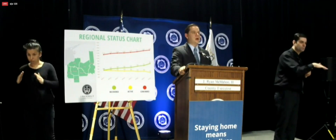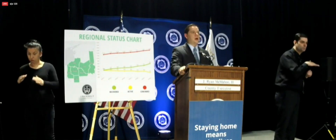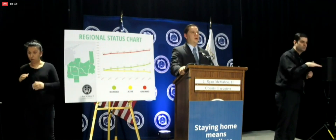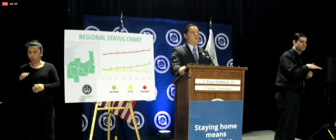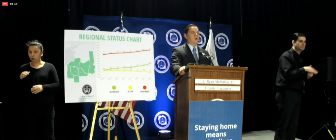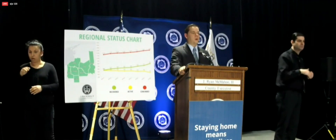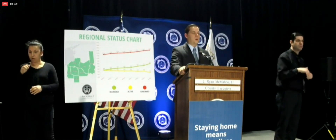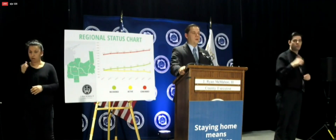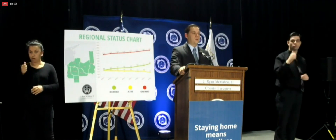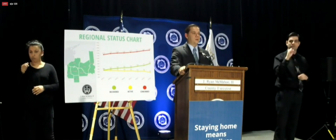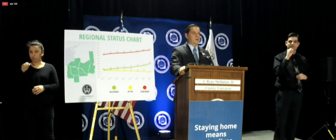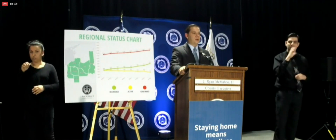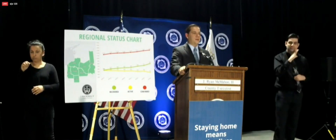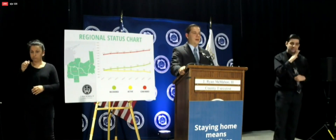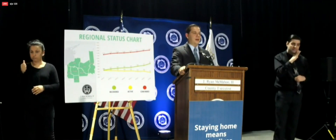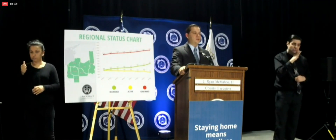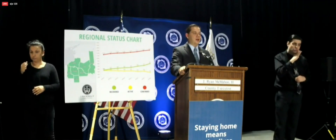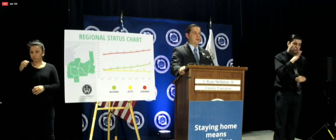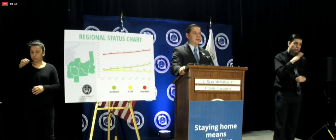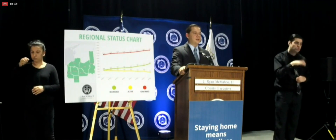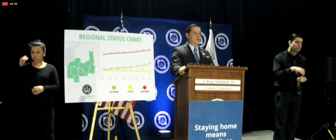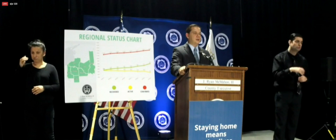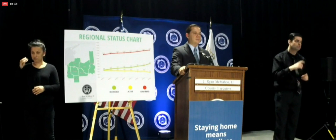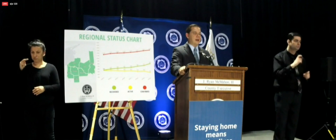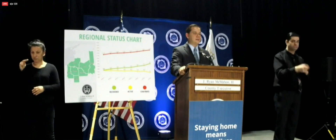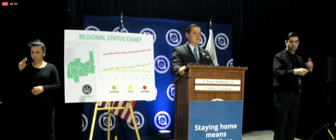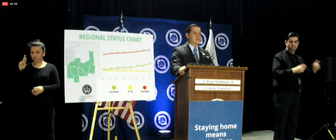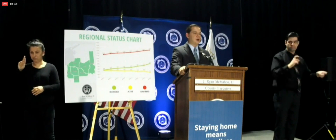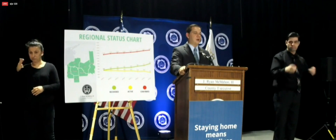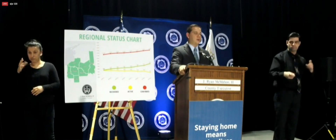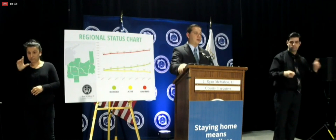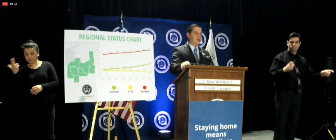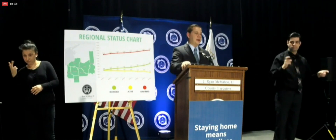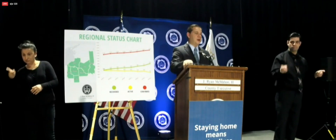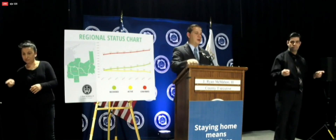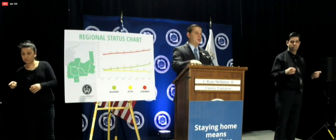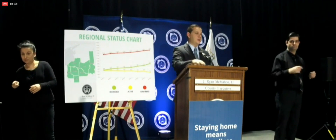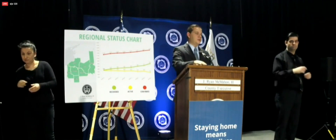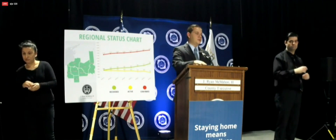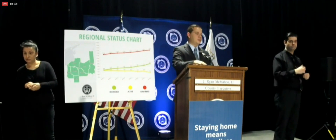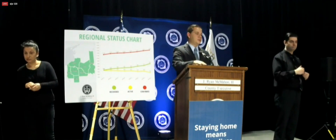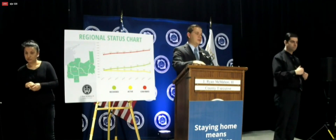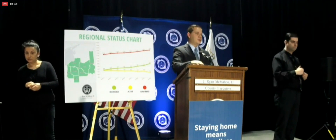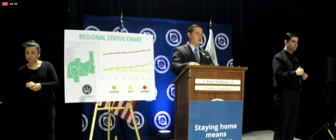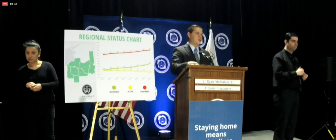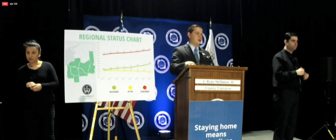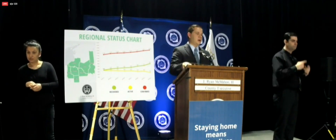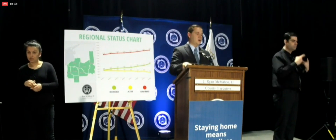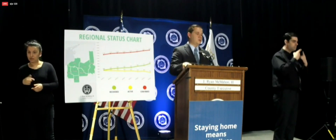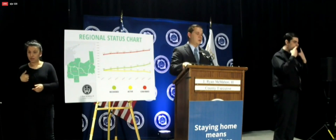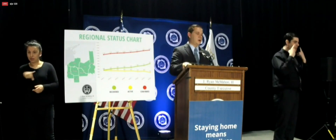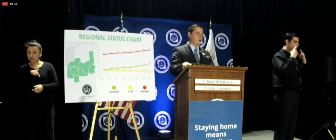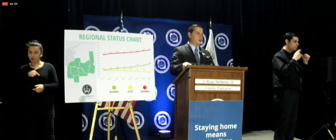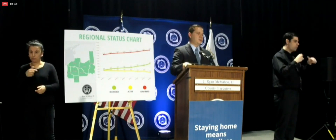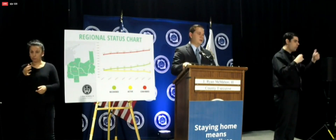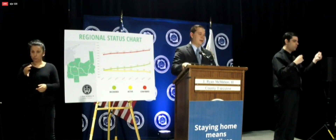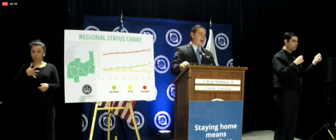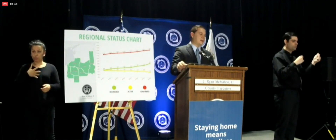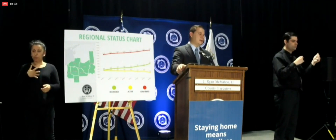THE NEW AMERICAN COMMUNITIES. OTHER SENIOR-TYPE HOUSING, WE'RE GOING TO THEN TRY TO GET MASKS